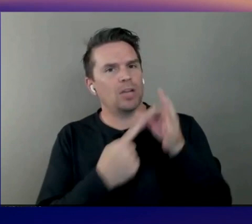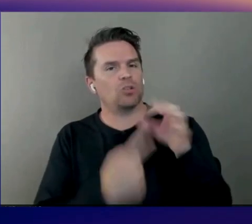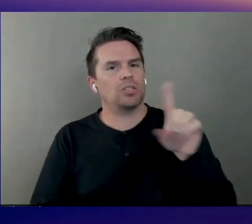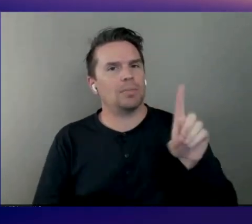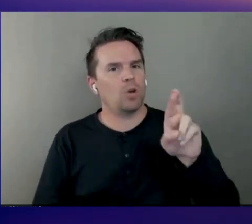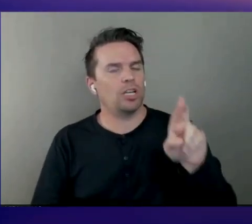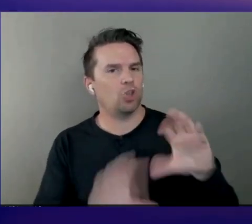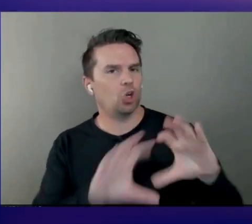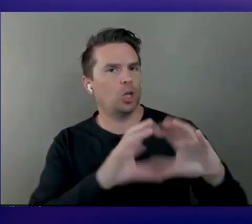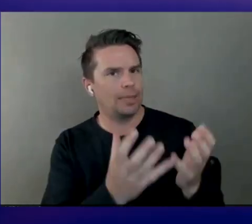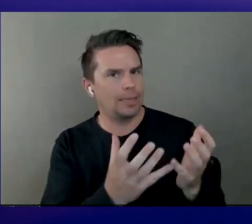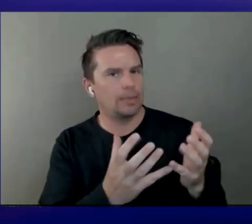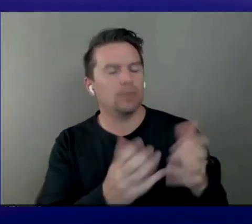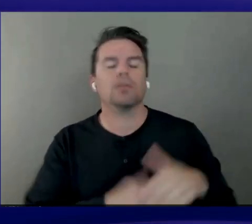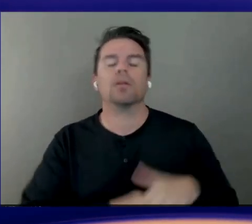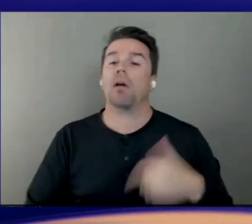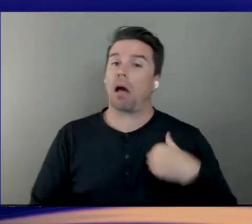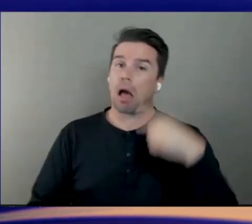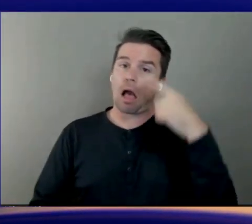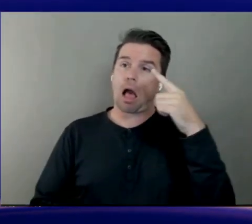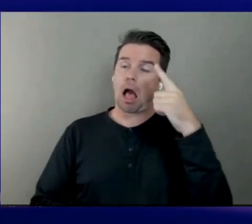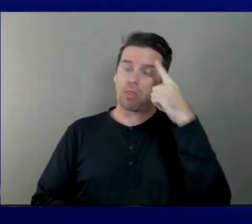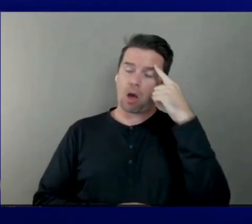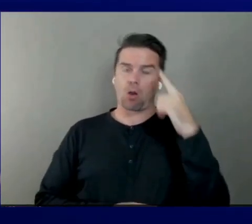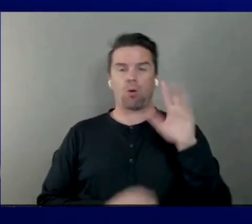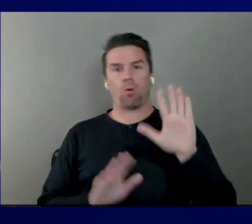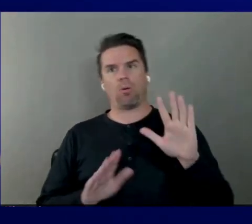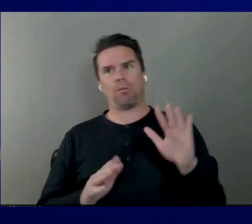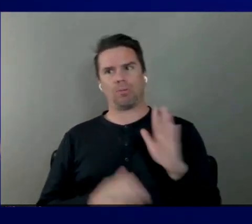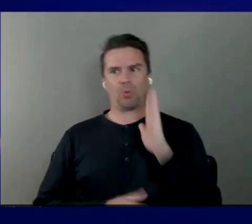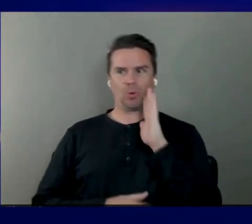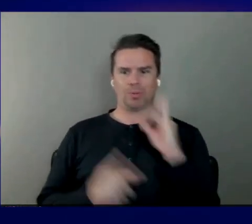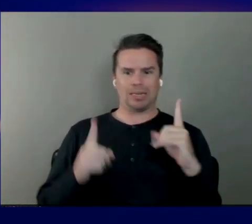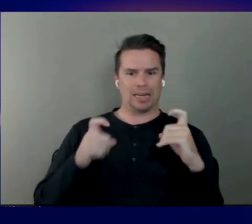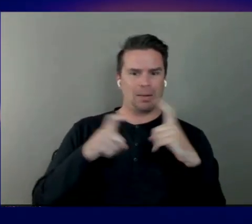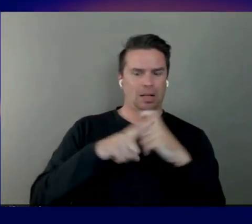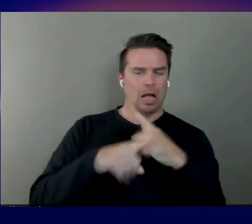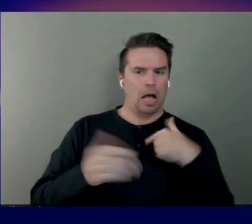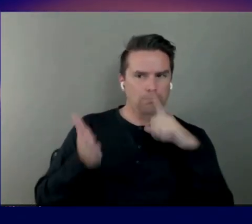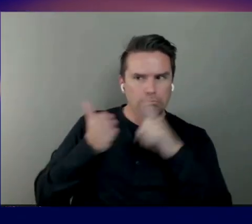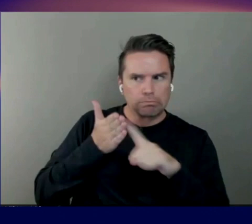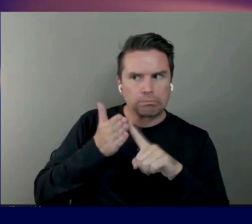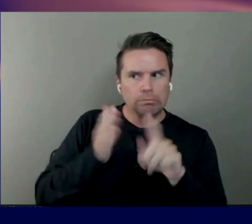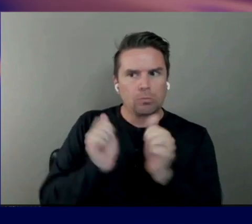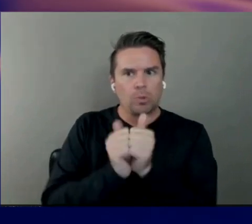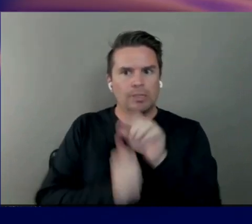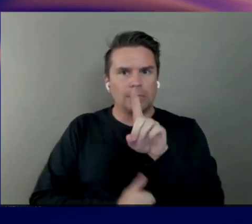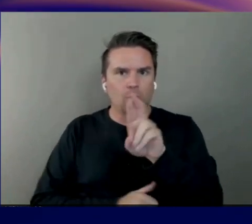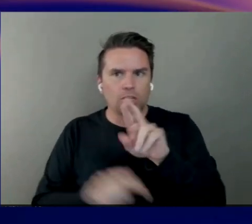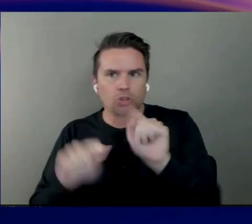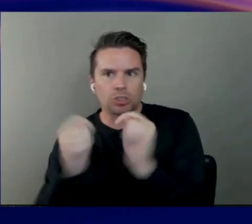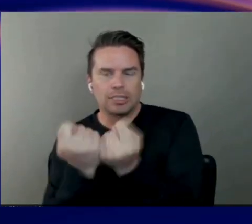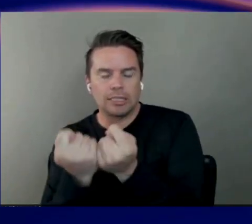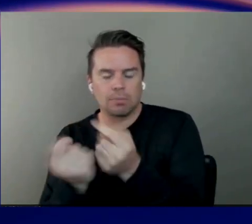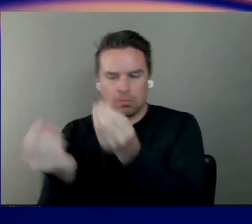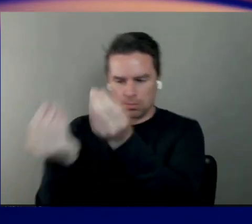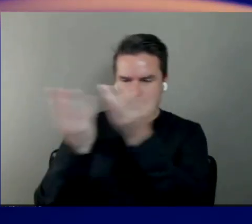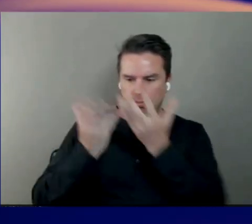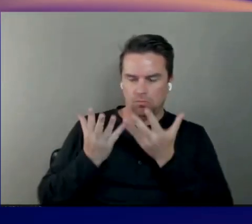And I thought that it's very complex. So I thought to just check with the Deepracer team. And they just tell me that, you know, just go ahead to your AWS console